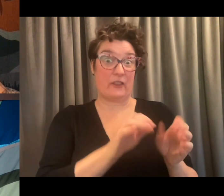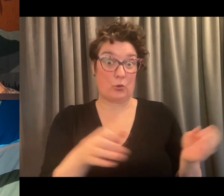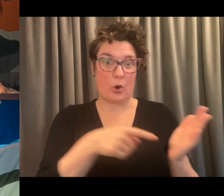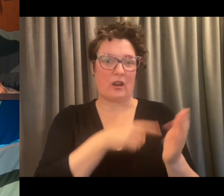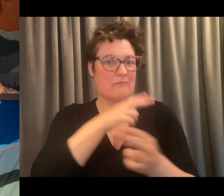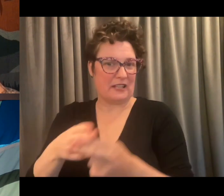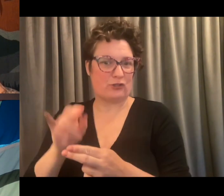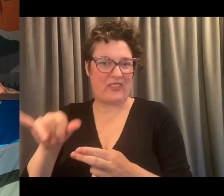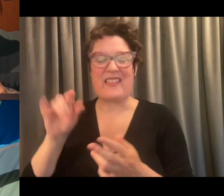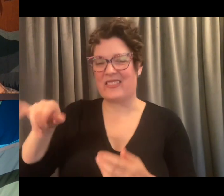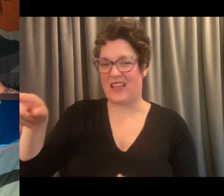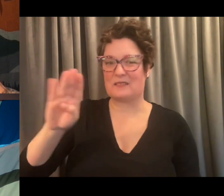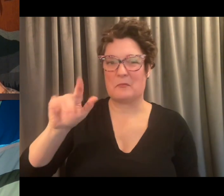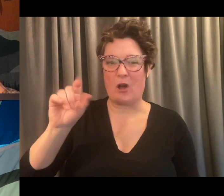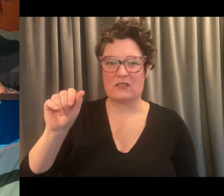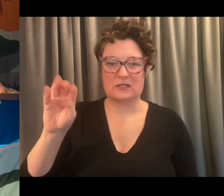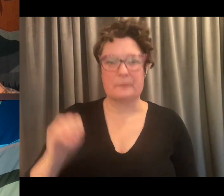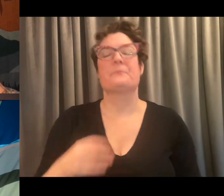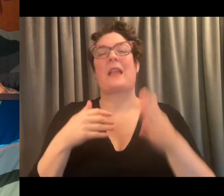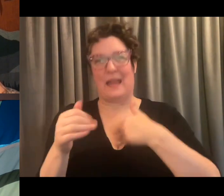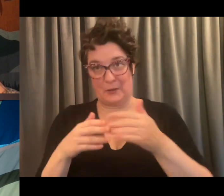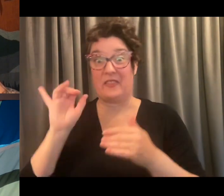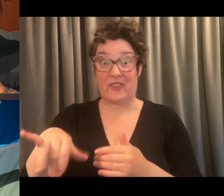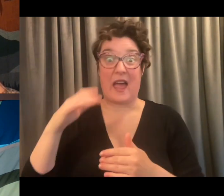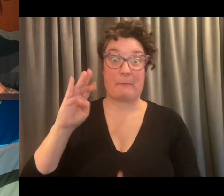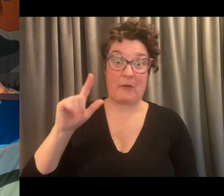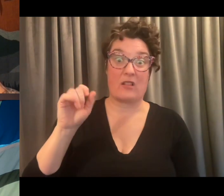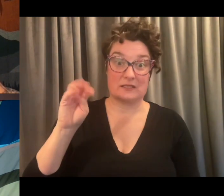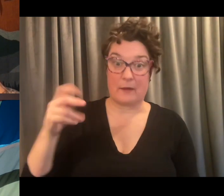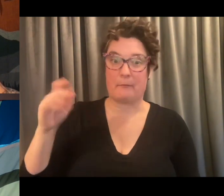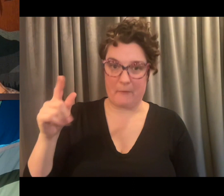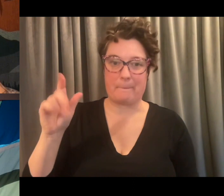Anyway, so Balsam Poplar is, the poplar that grows around here is called Cottonwood.